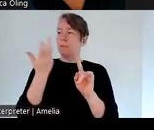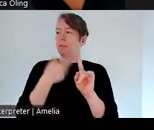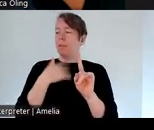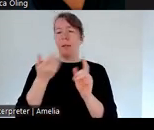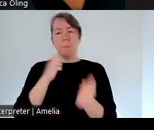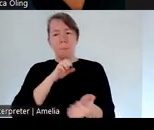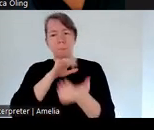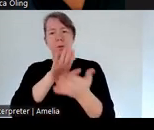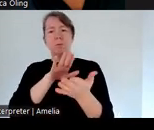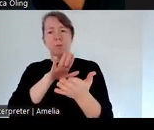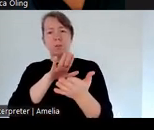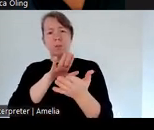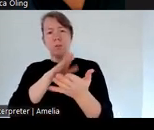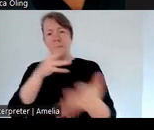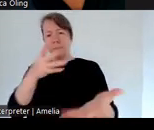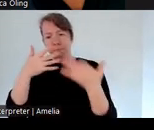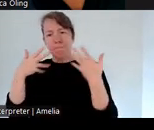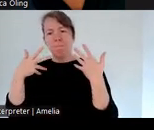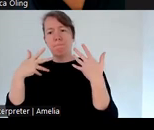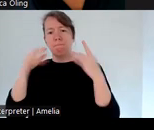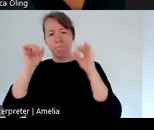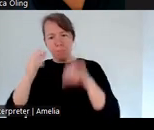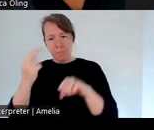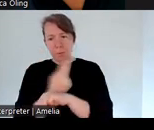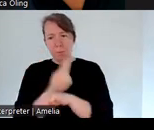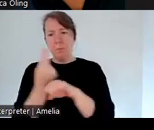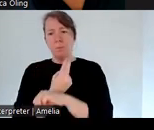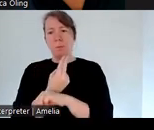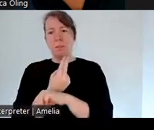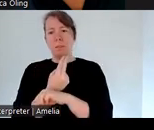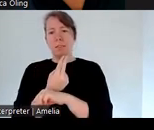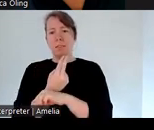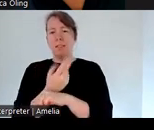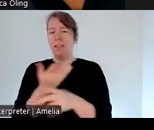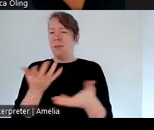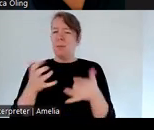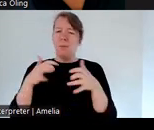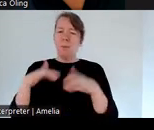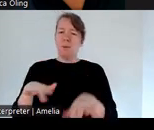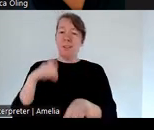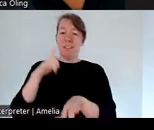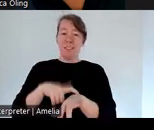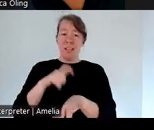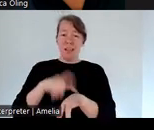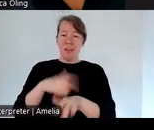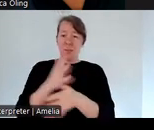We didn't want it to be something that was so time-consuming that people would feel they wouldn't have time for it.